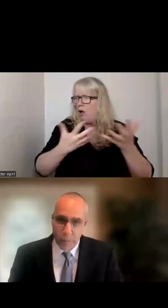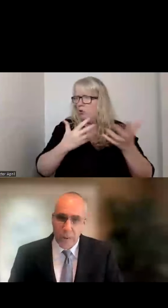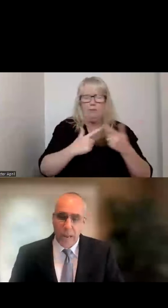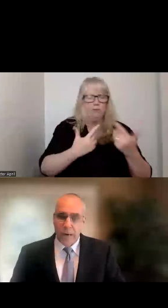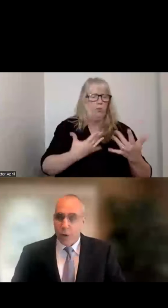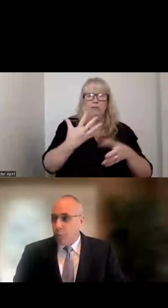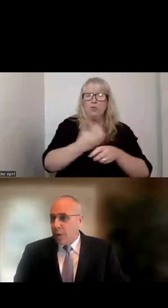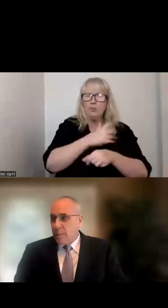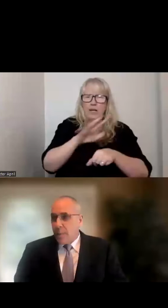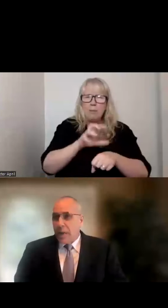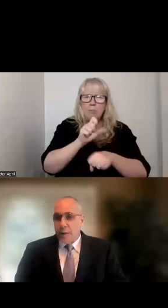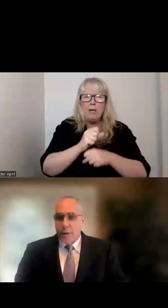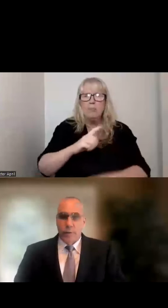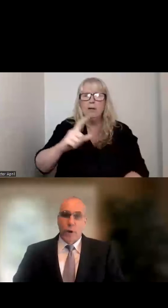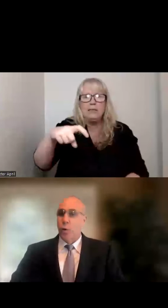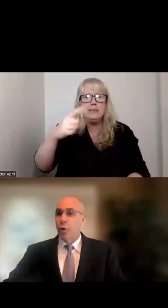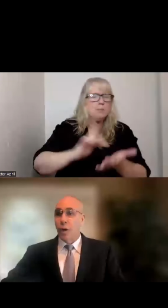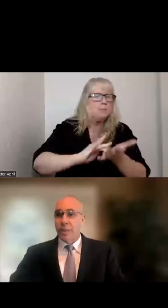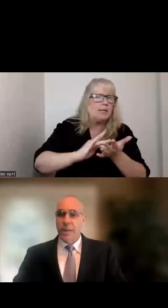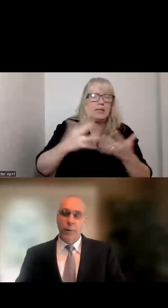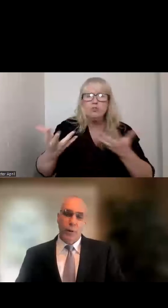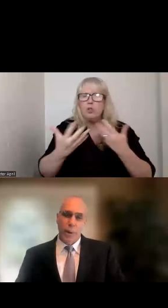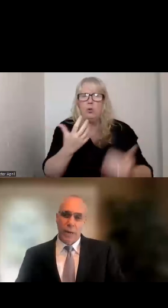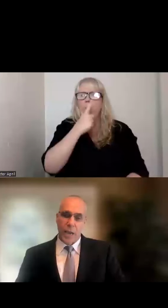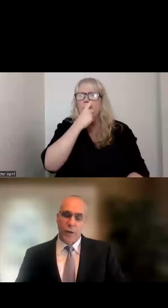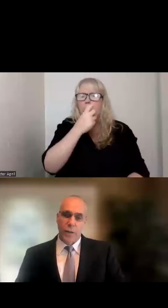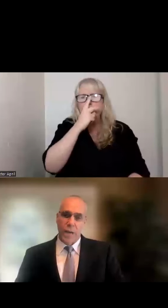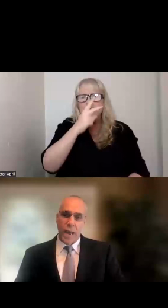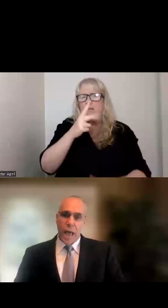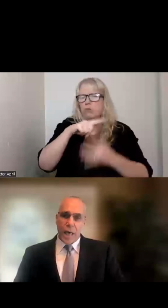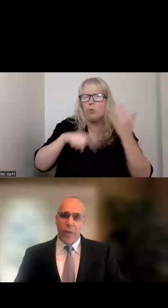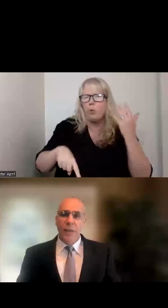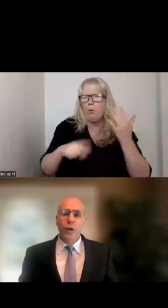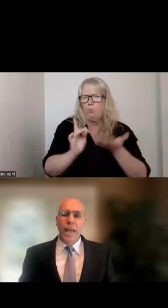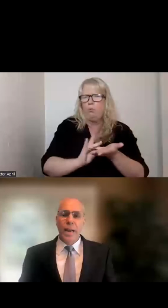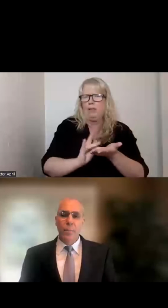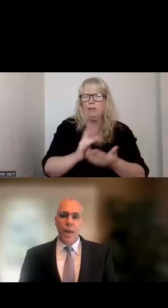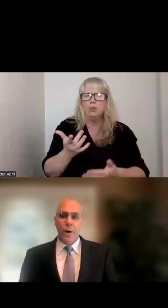DO YOU GET MEDICATIONS? WHO ARE YOU GOING TO SEE FOR THE MEDICATIONS? THINGS ARE GETTING BETTER,